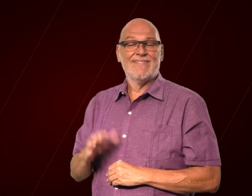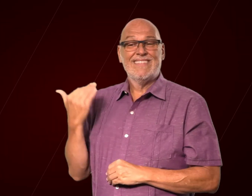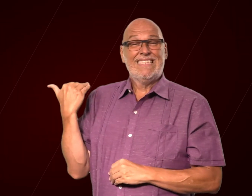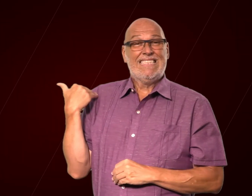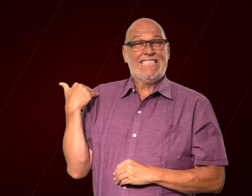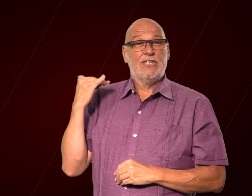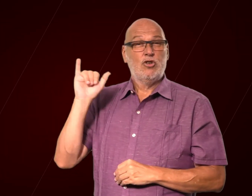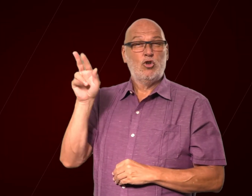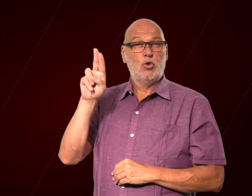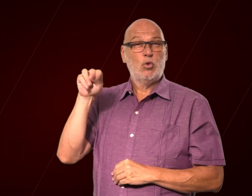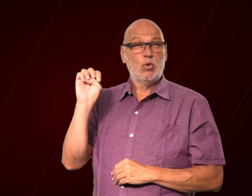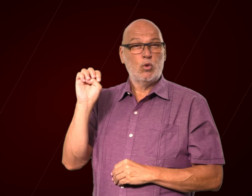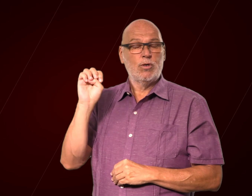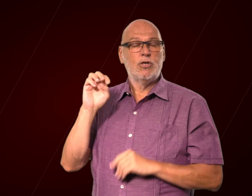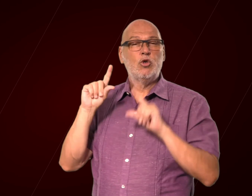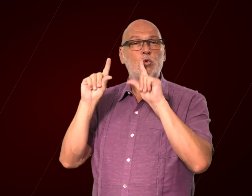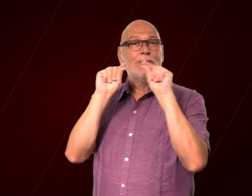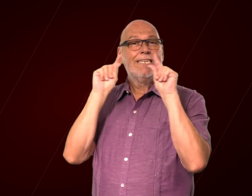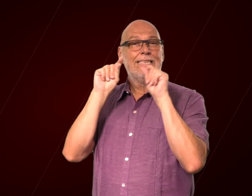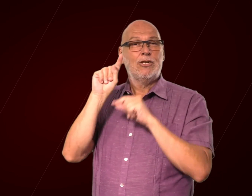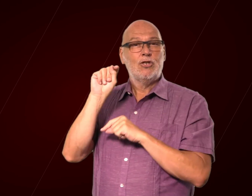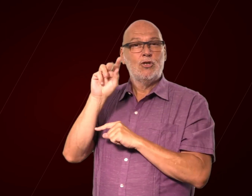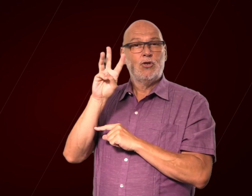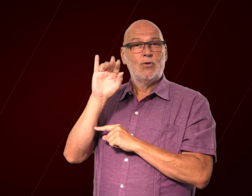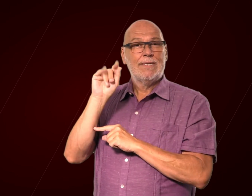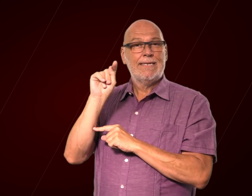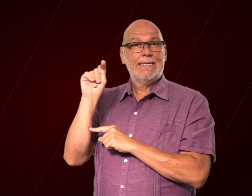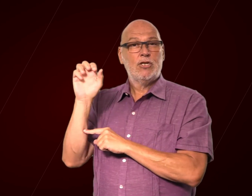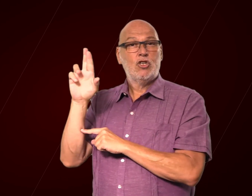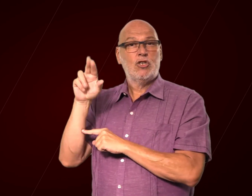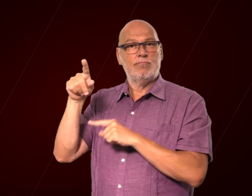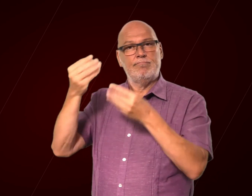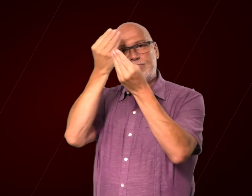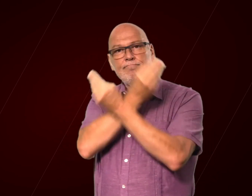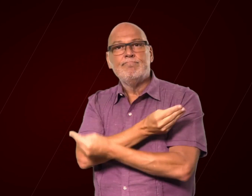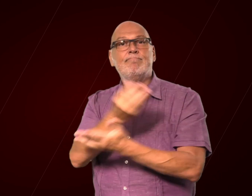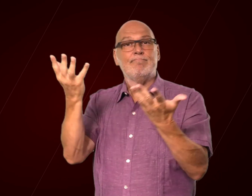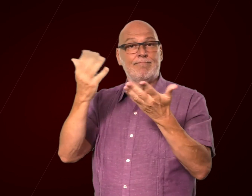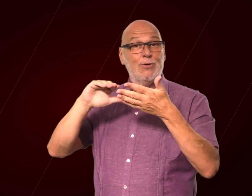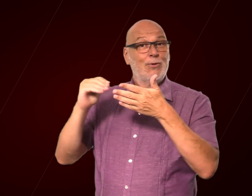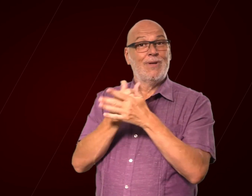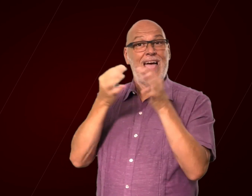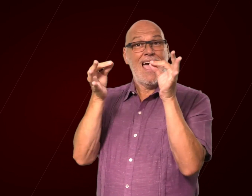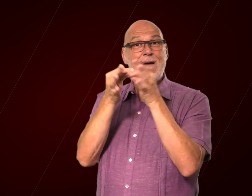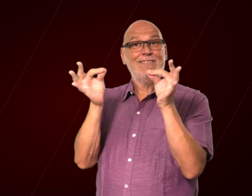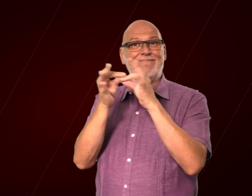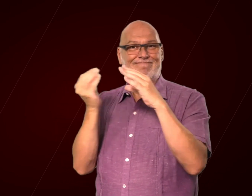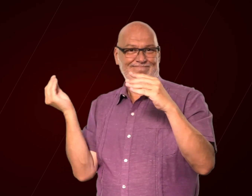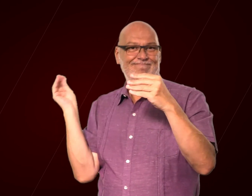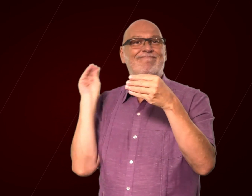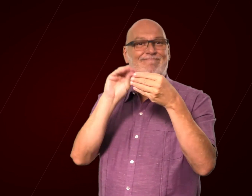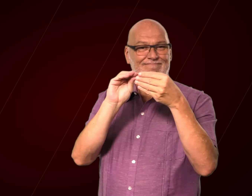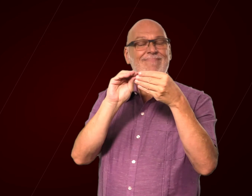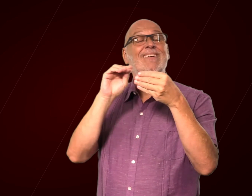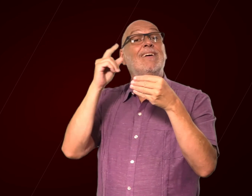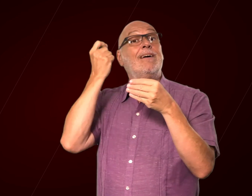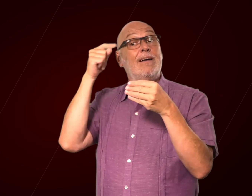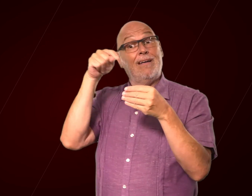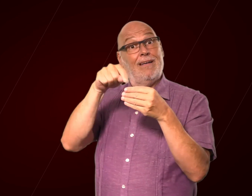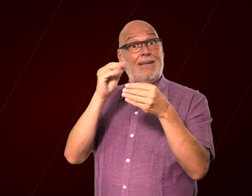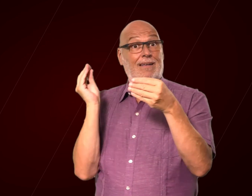[Anselmo]: In June, Twitter announced a new caption toggle feature for